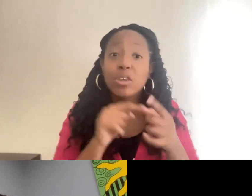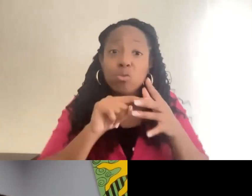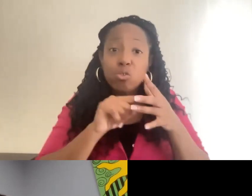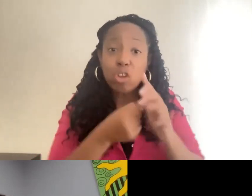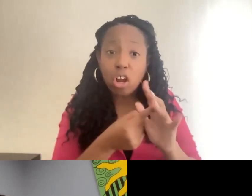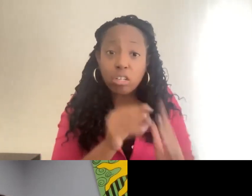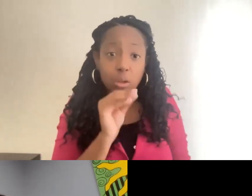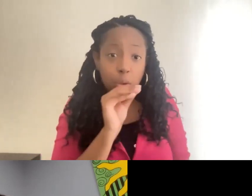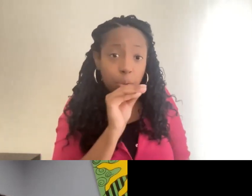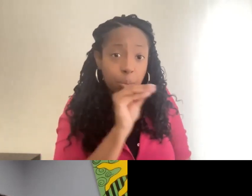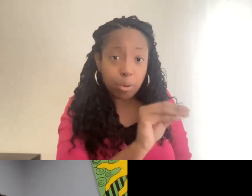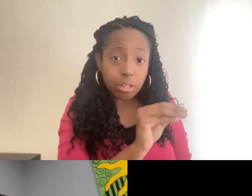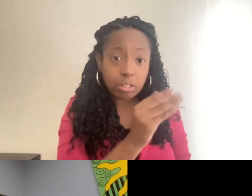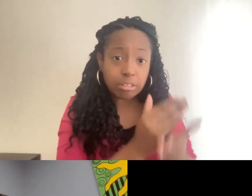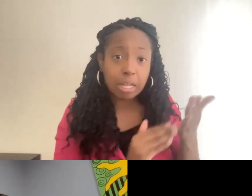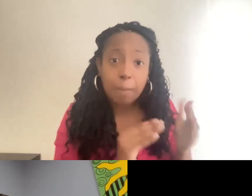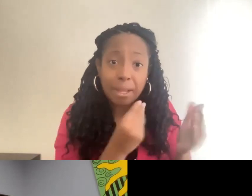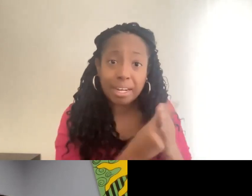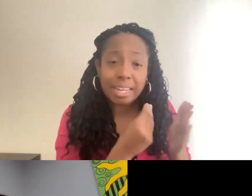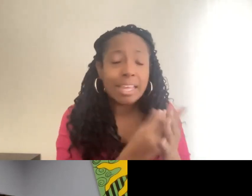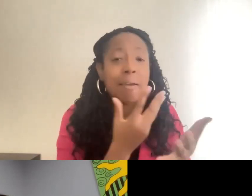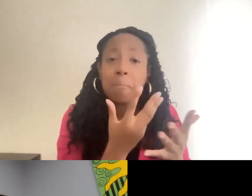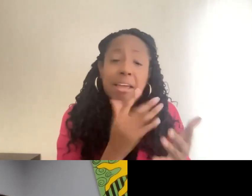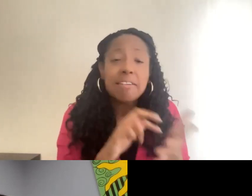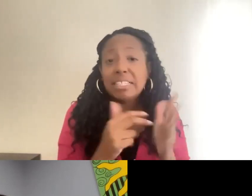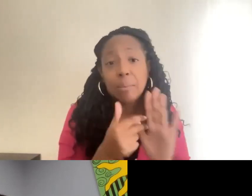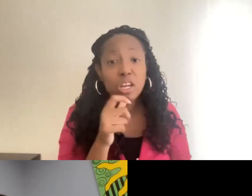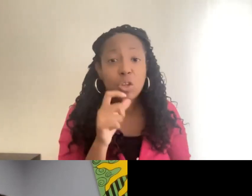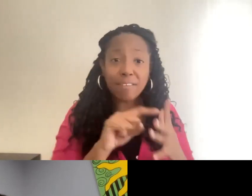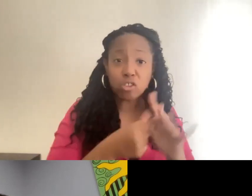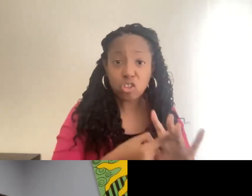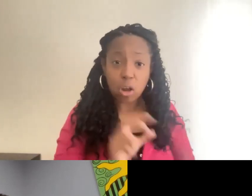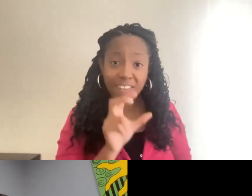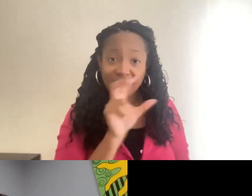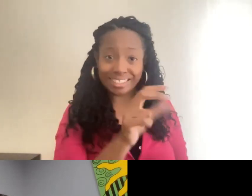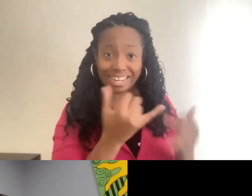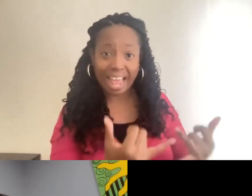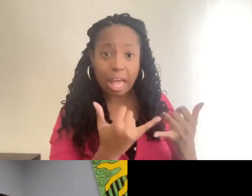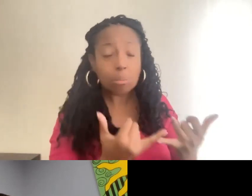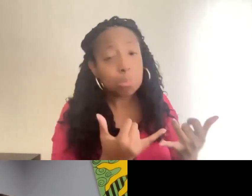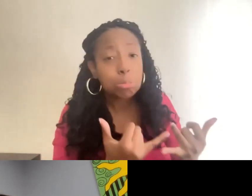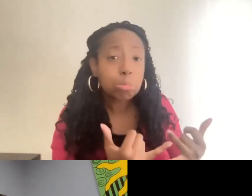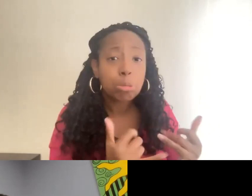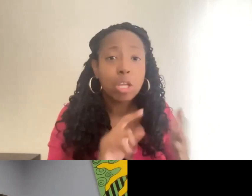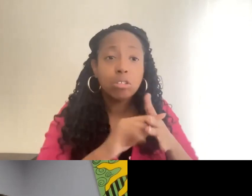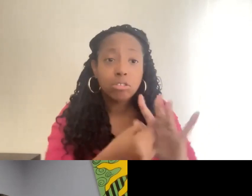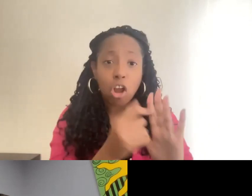to invest it right away meaning you could open up the able account put money in but not invest it